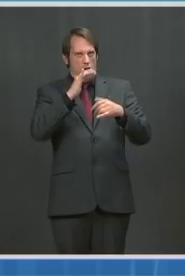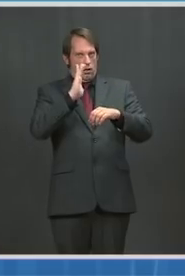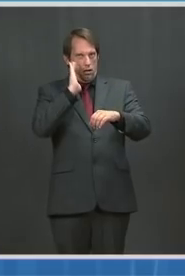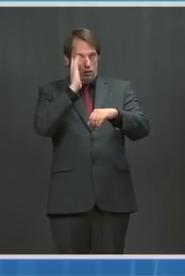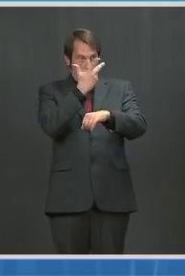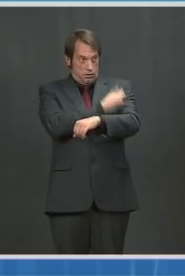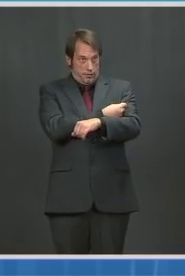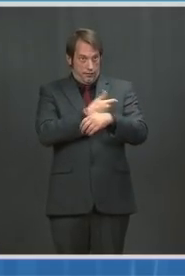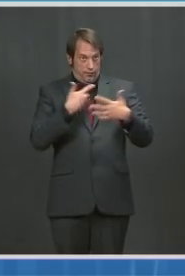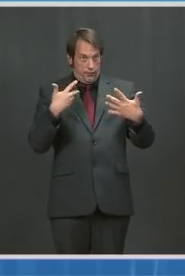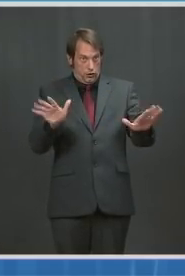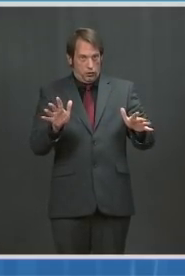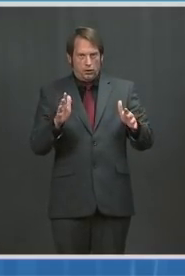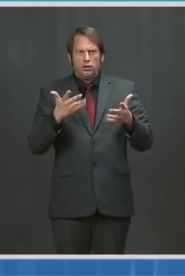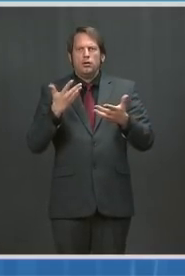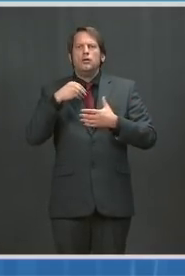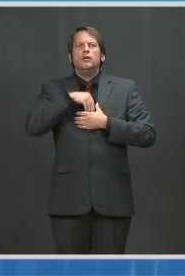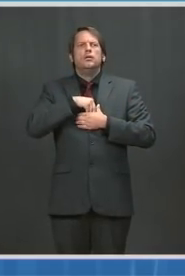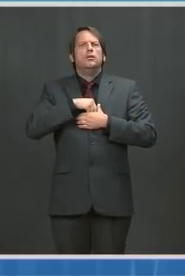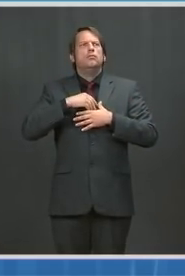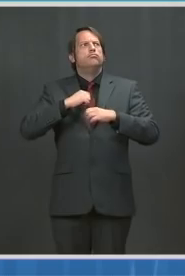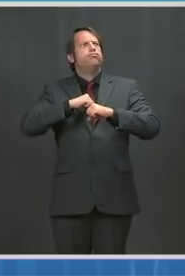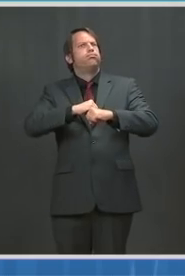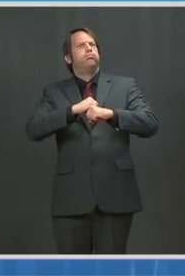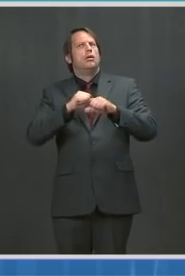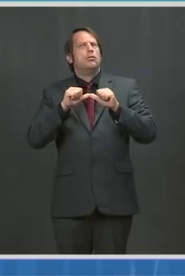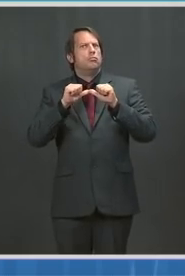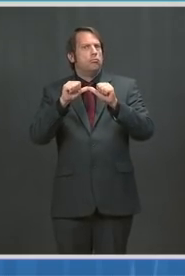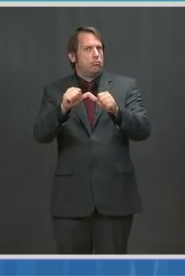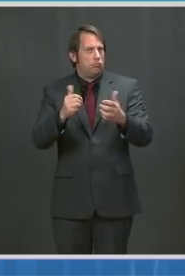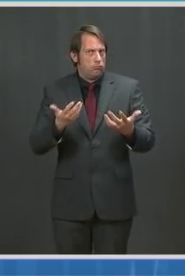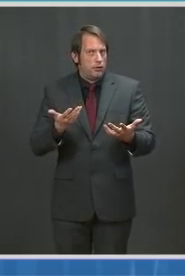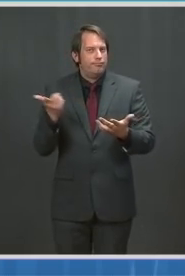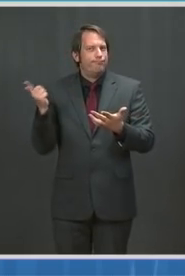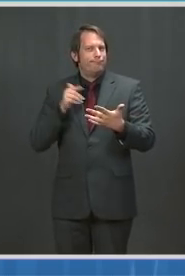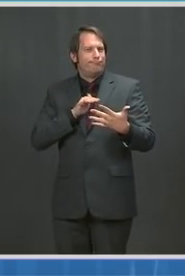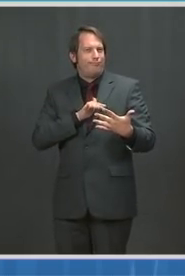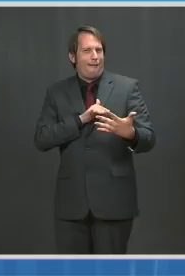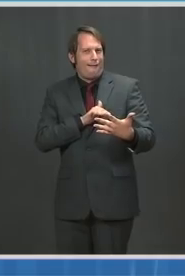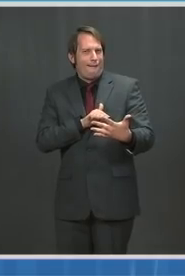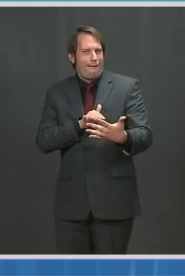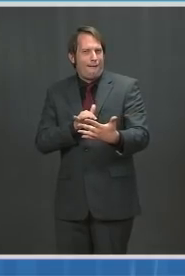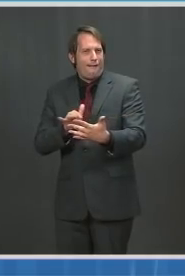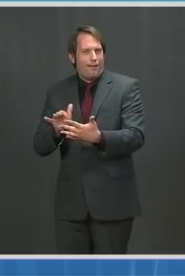Next slide. One representative study, which came out yesterday